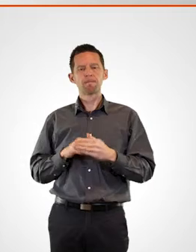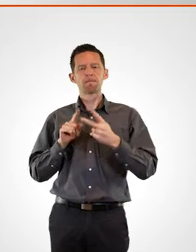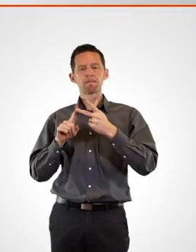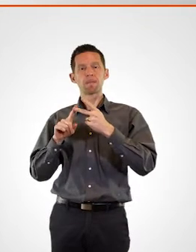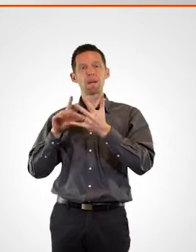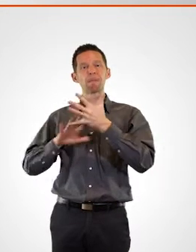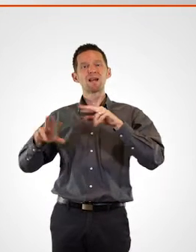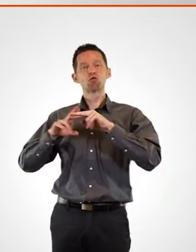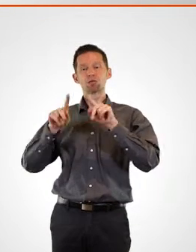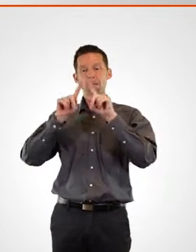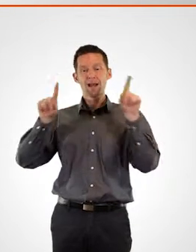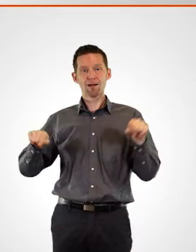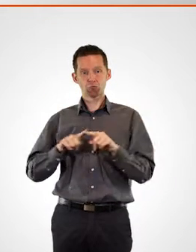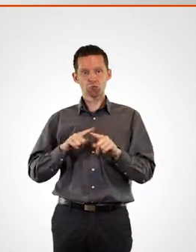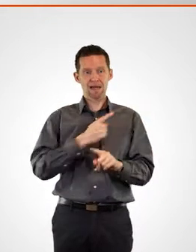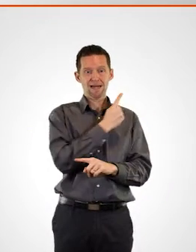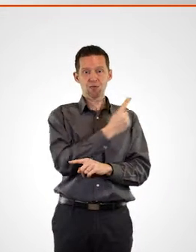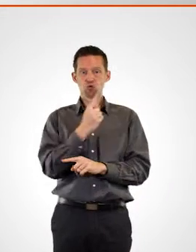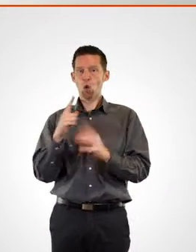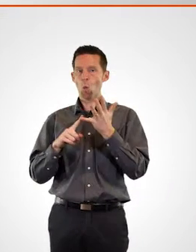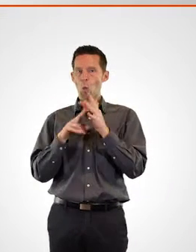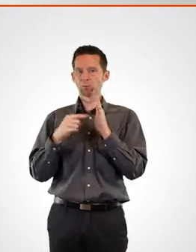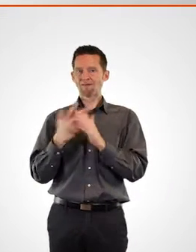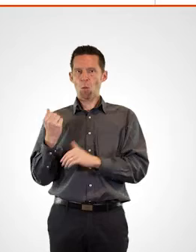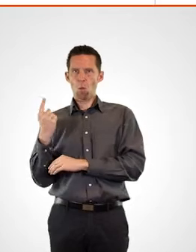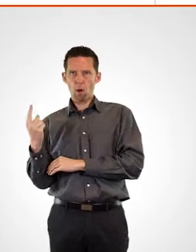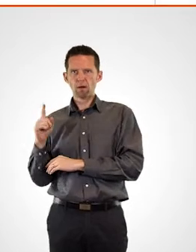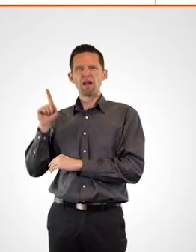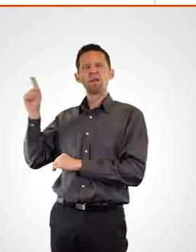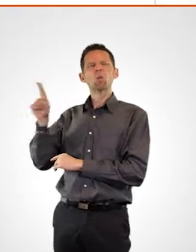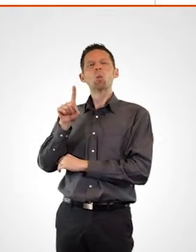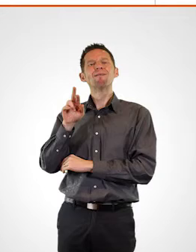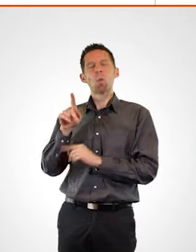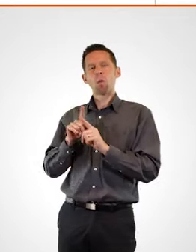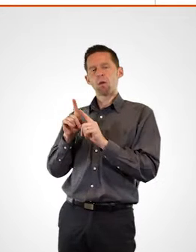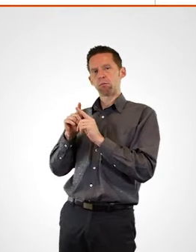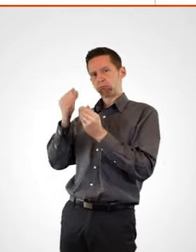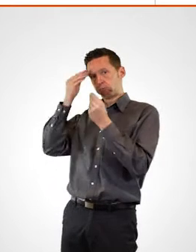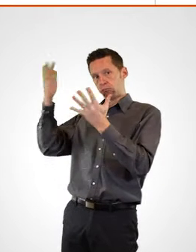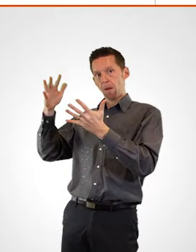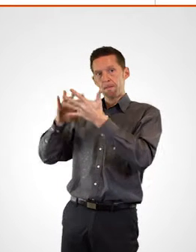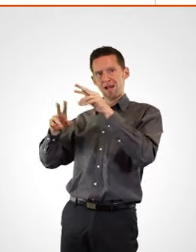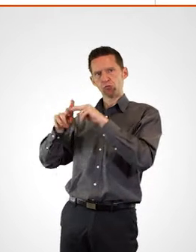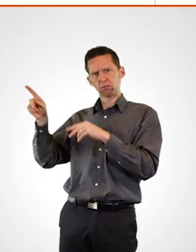Parent pages - there is one parent page for each unit. The parent pages inform parents about the content